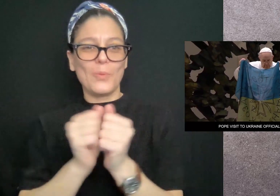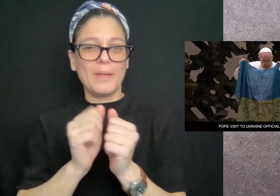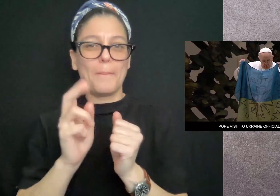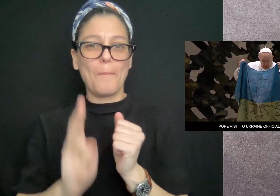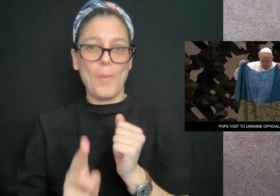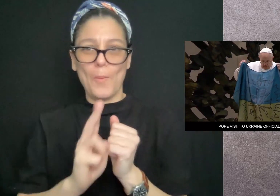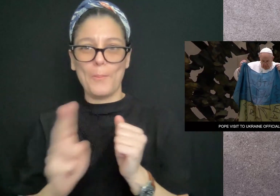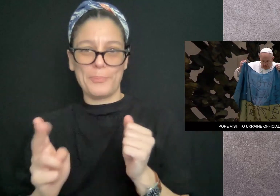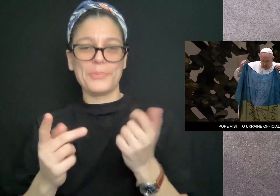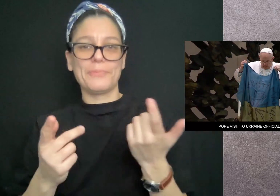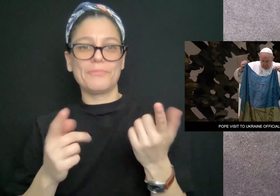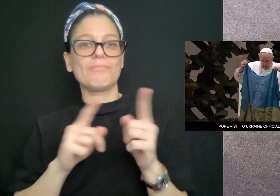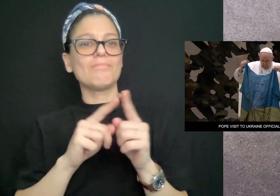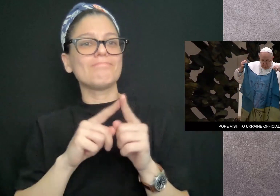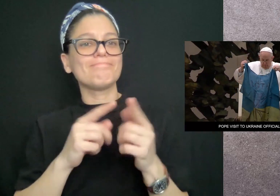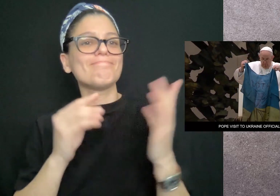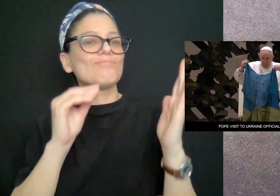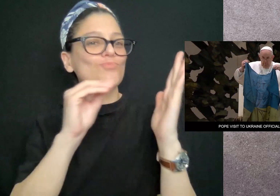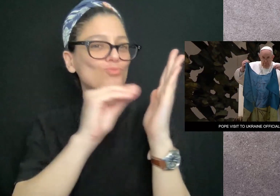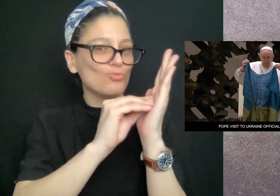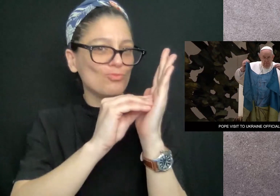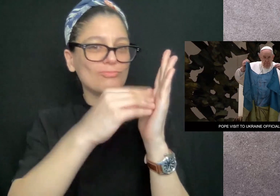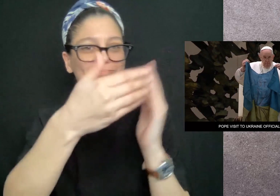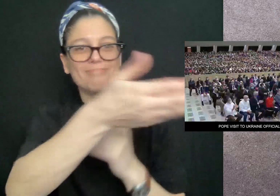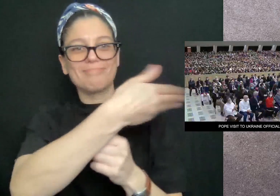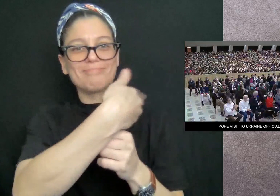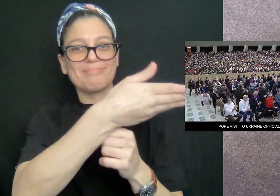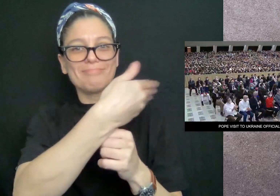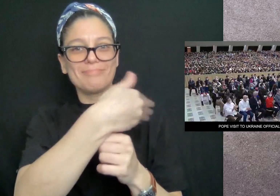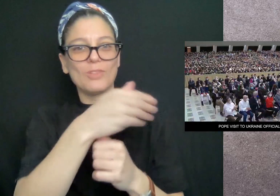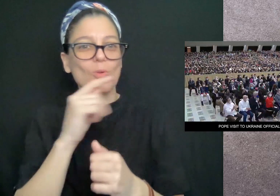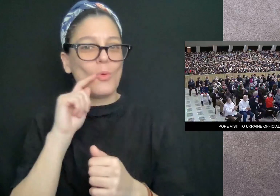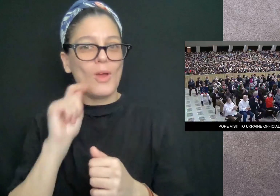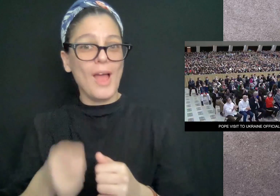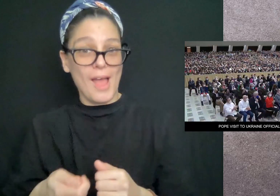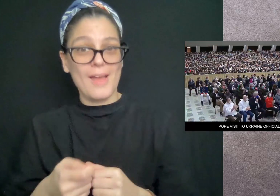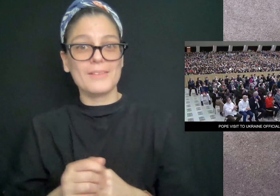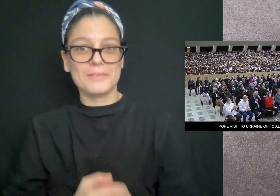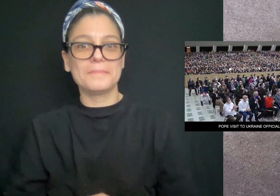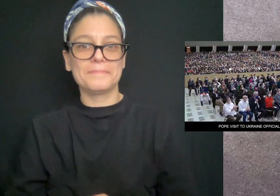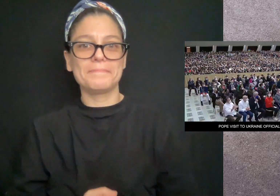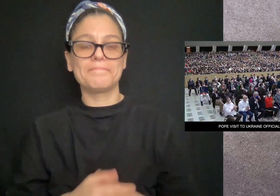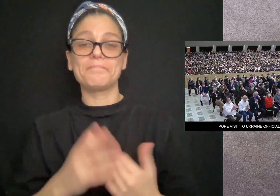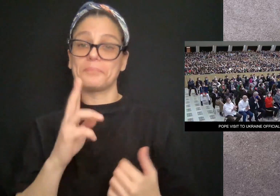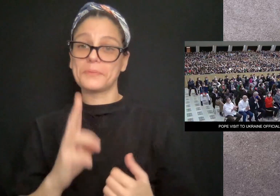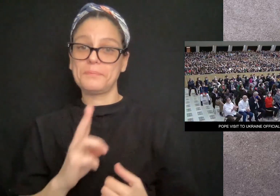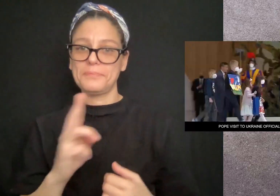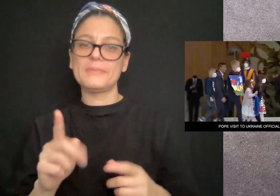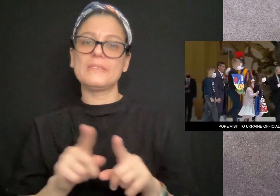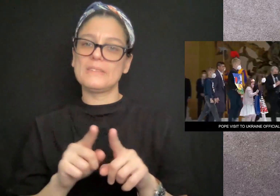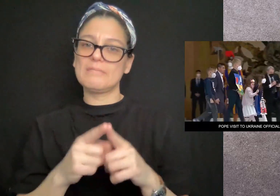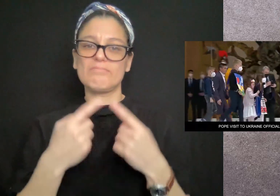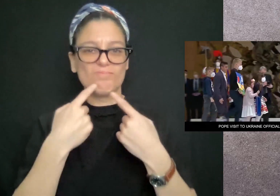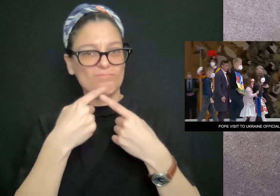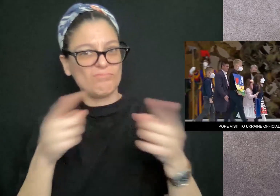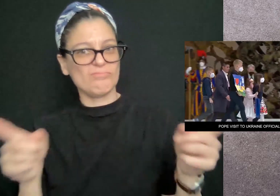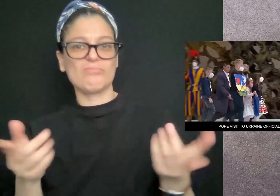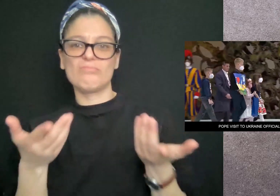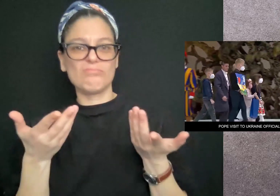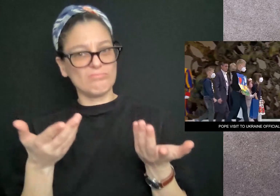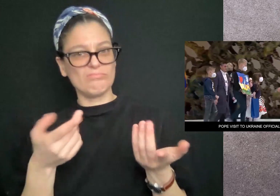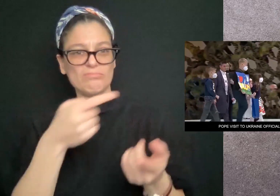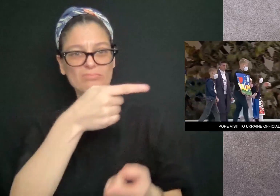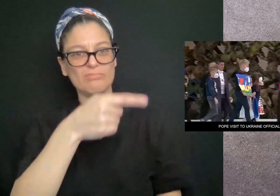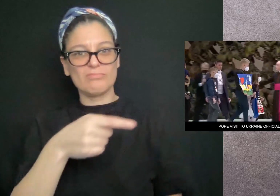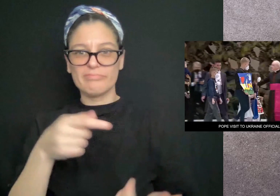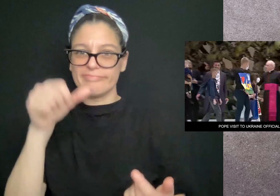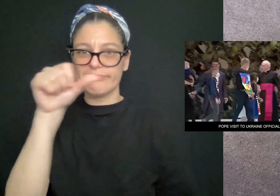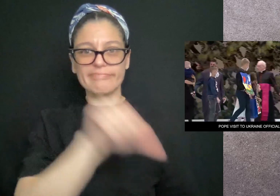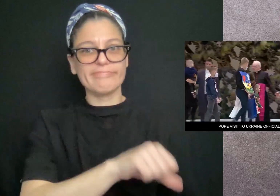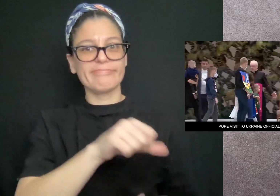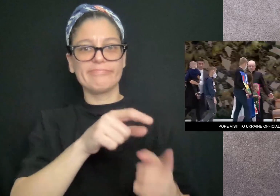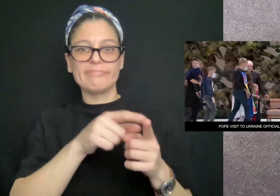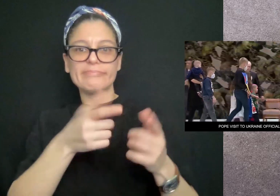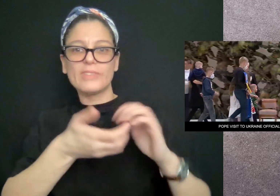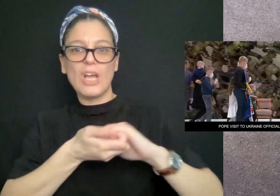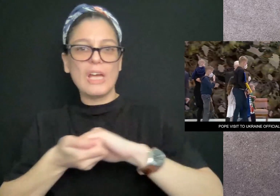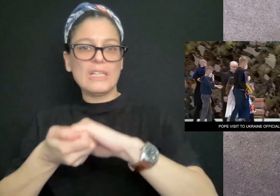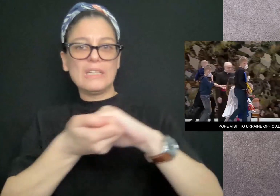were invited on stage with the Pope who then kissed the flag